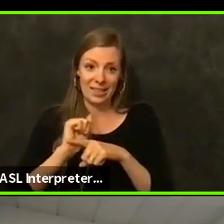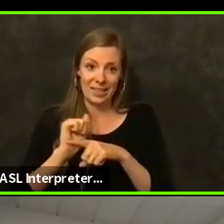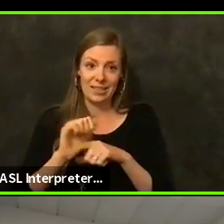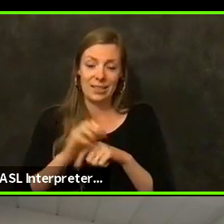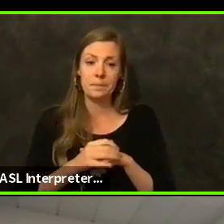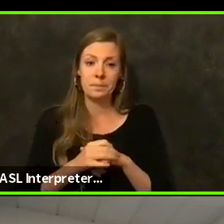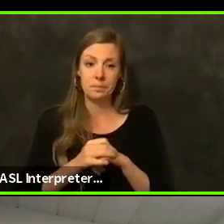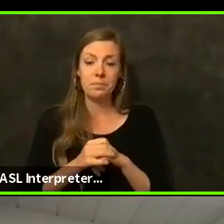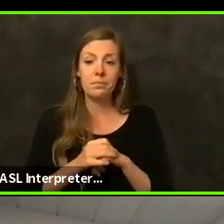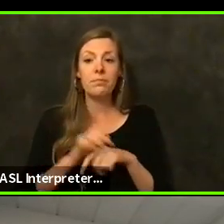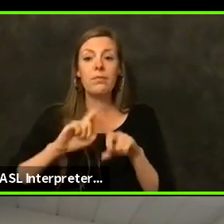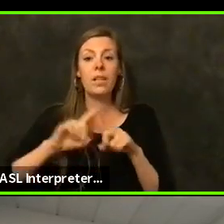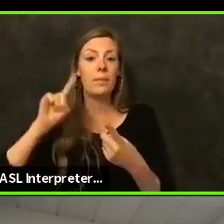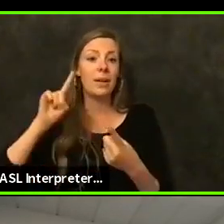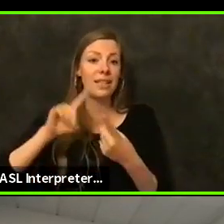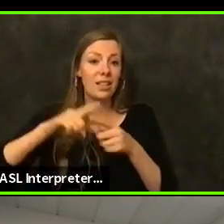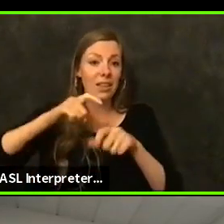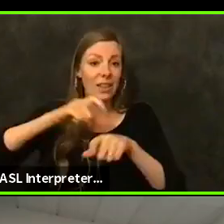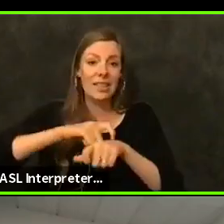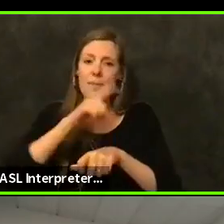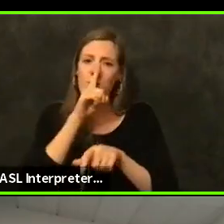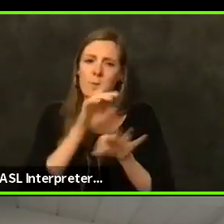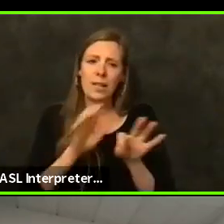But until that point, it's extremely important to take all these preventative